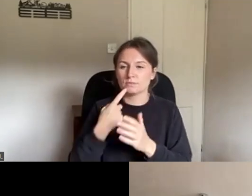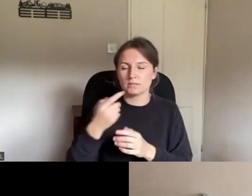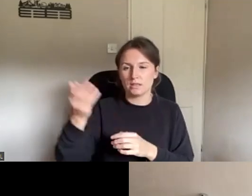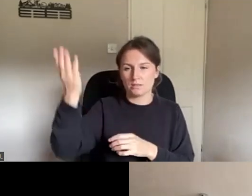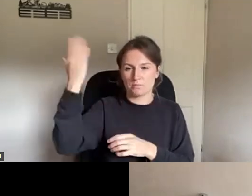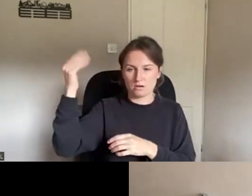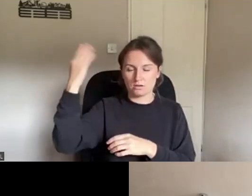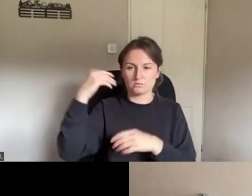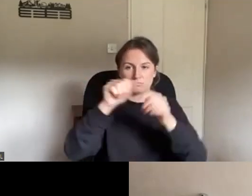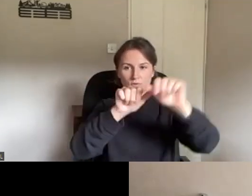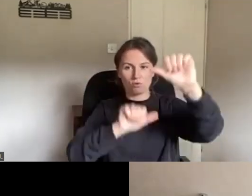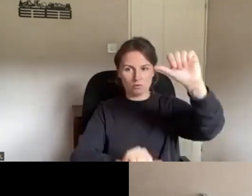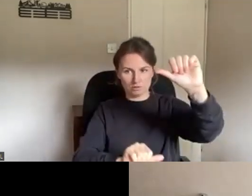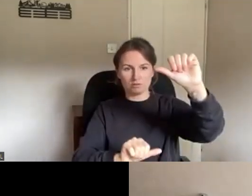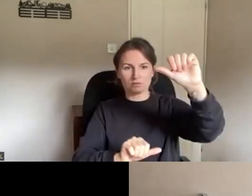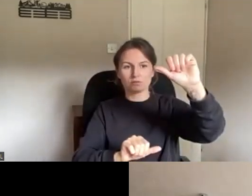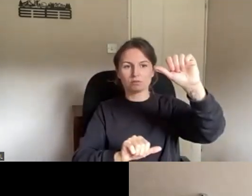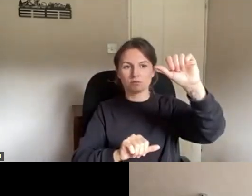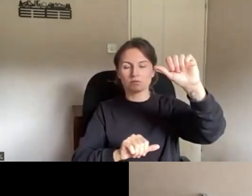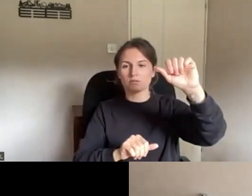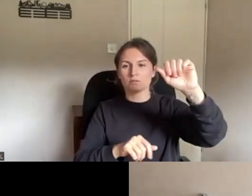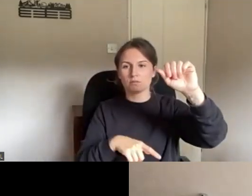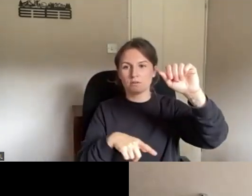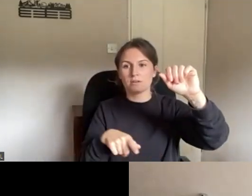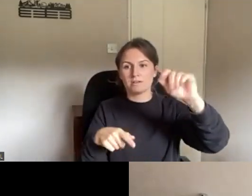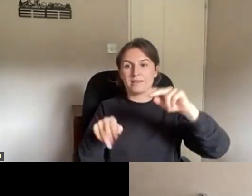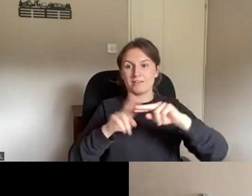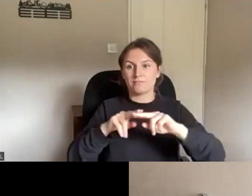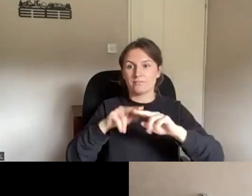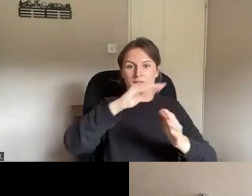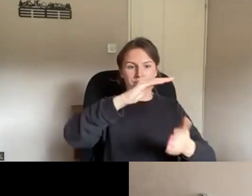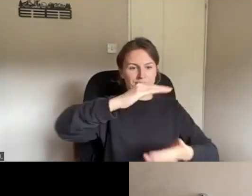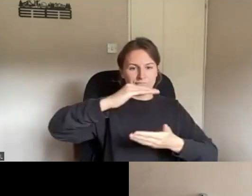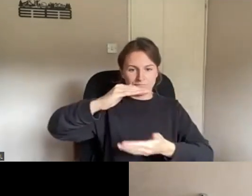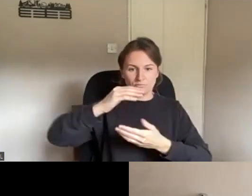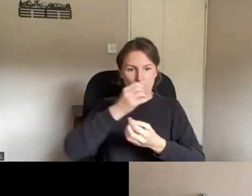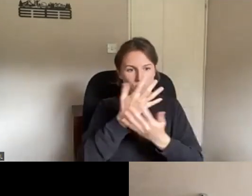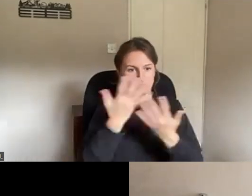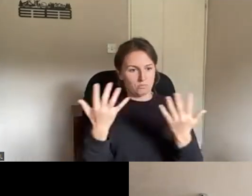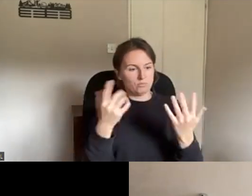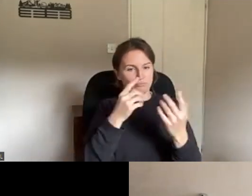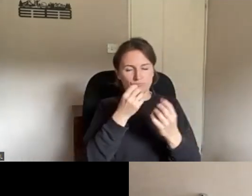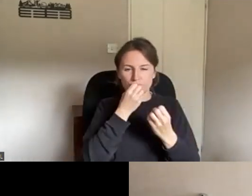or a slightly longer shortlist if we get too many brilliant entries. We always get lots of brilliant entries,